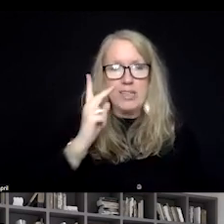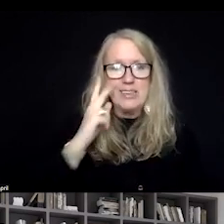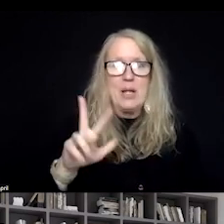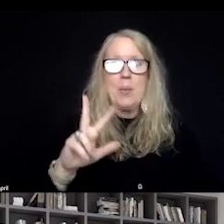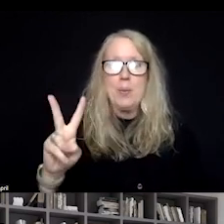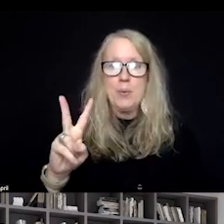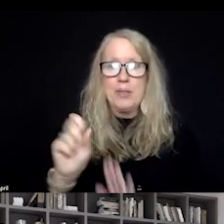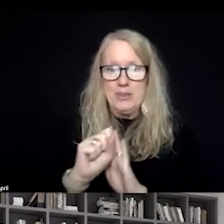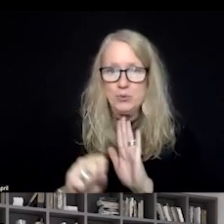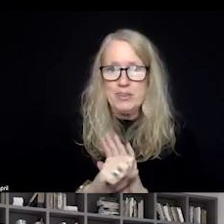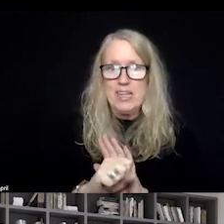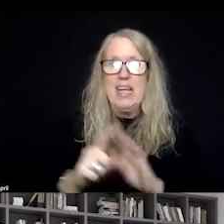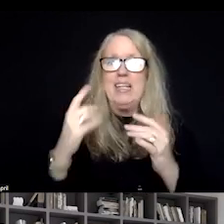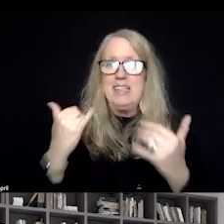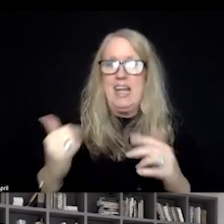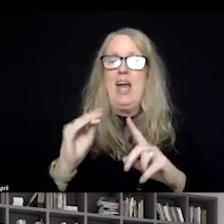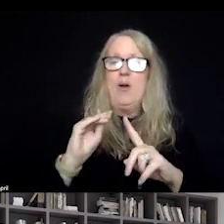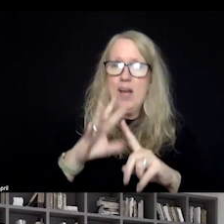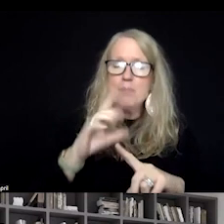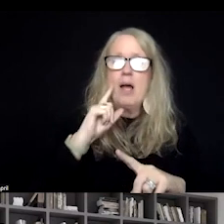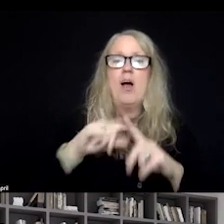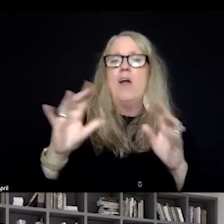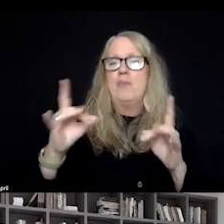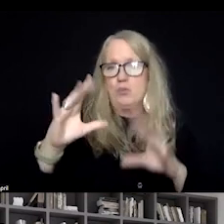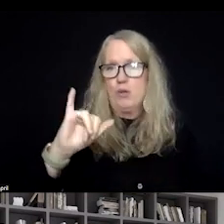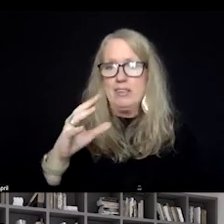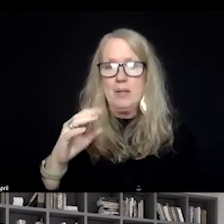STATES HAVE BY HIGHLIGHTED ON THE CRISIS JAM, BUT THERE ARE 18